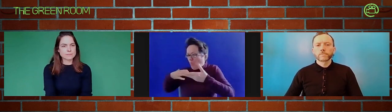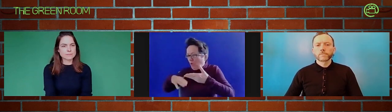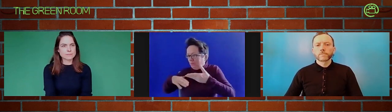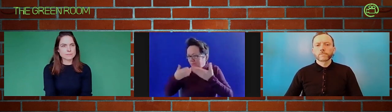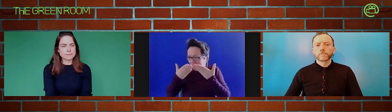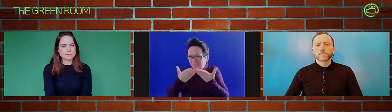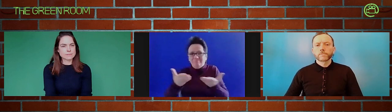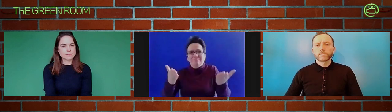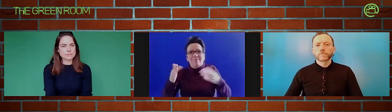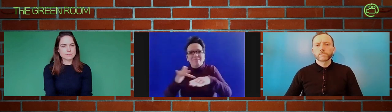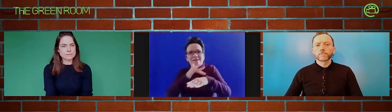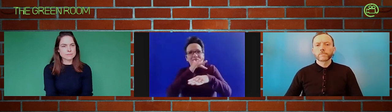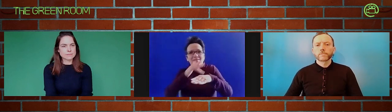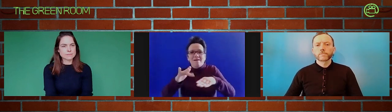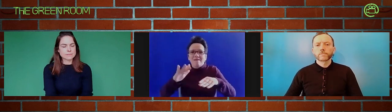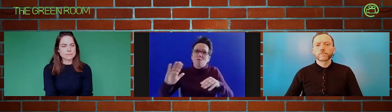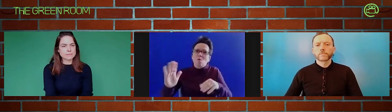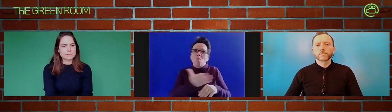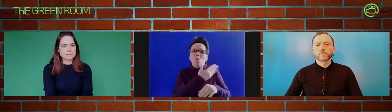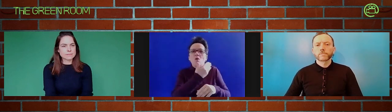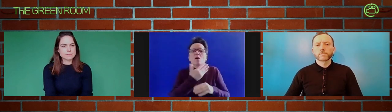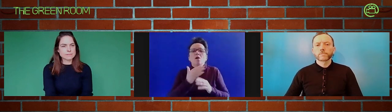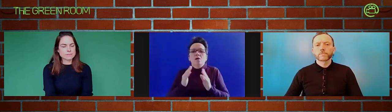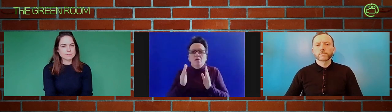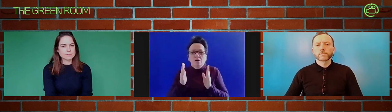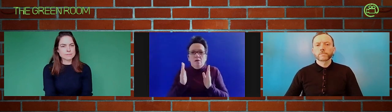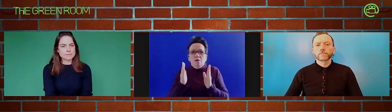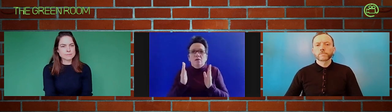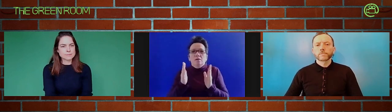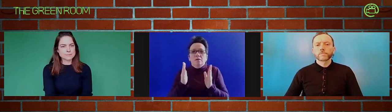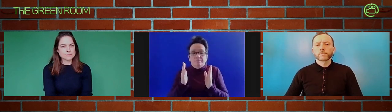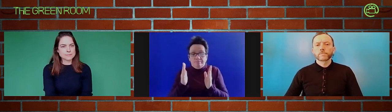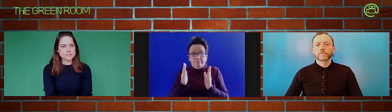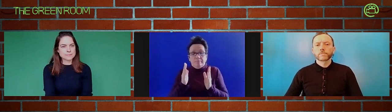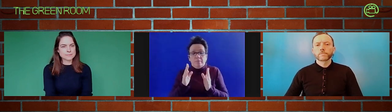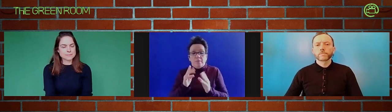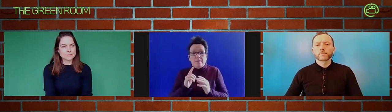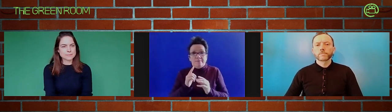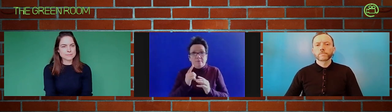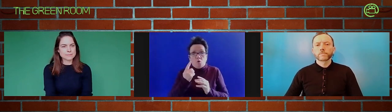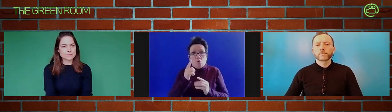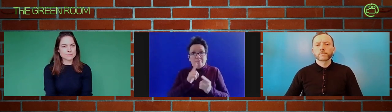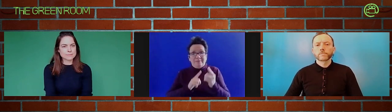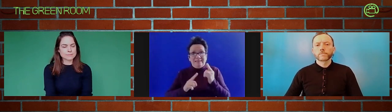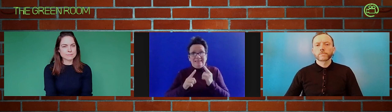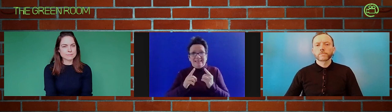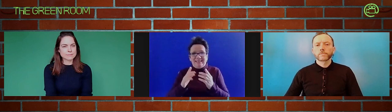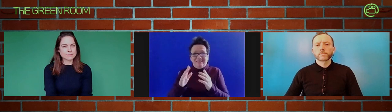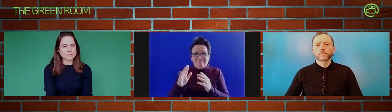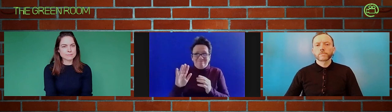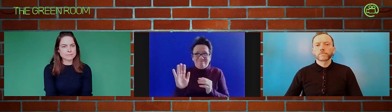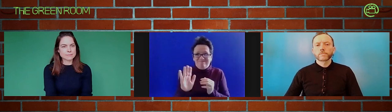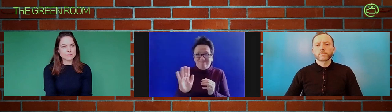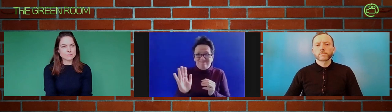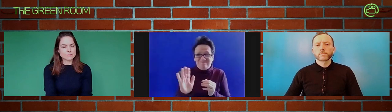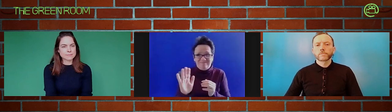And at the first meeting I pointed out it's not for everybody if you don't have access.